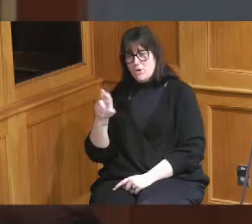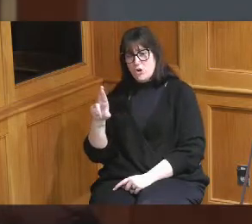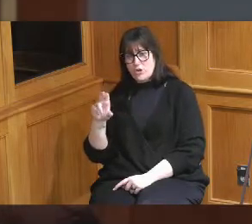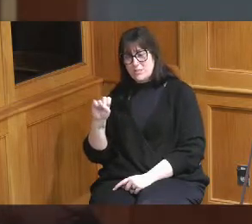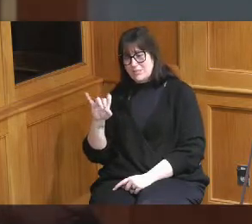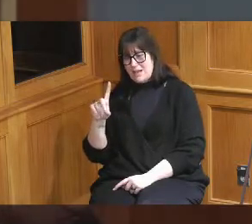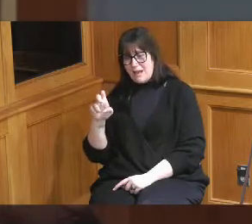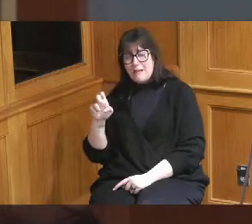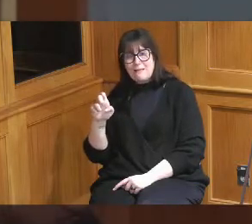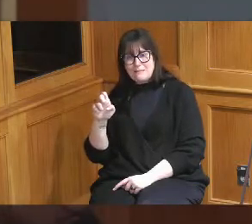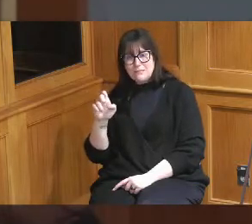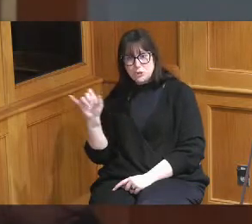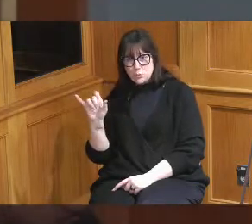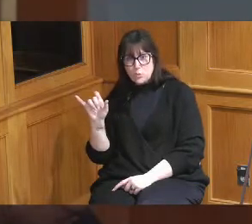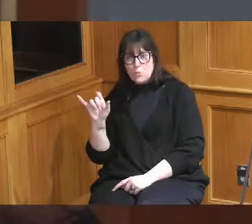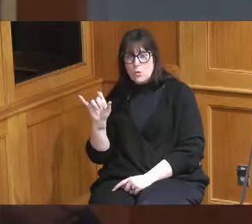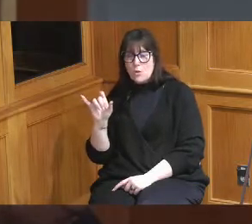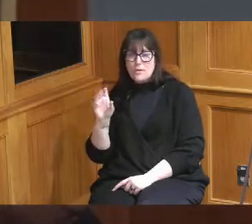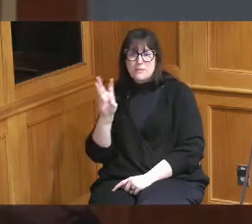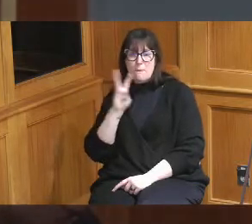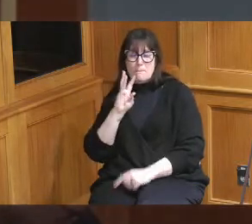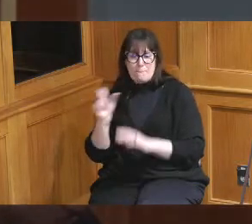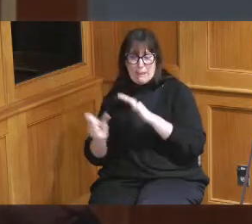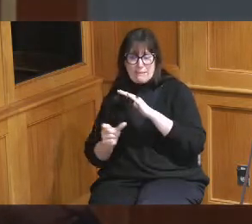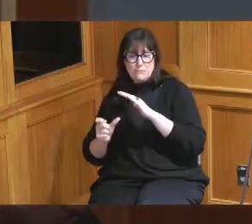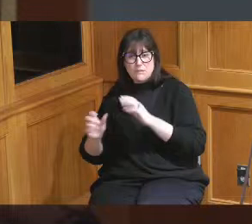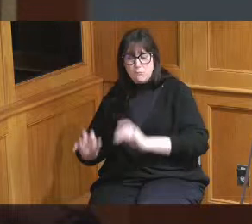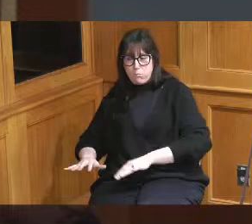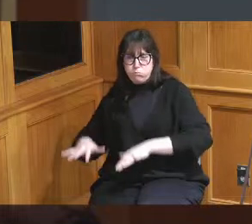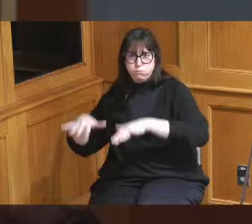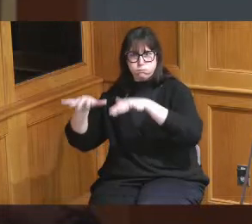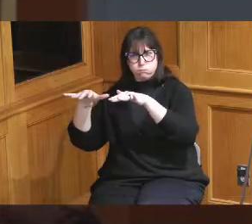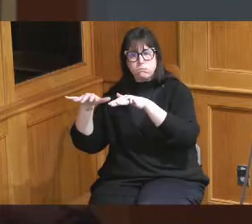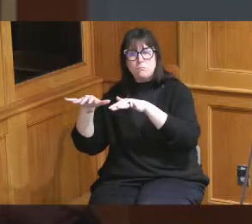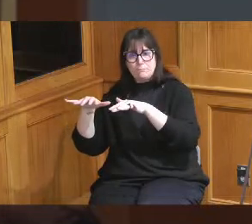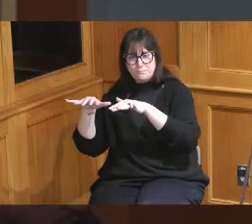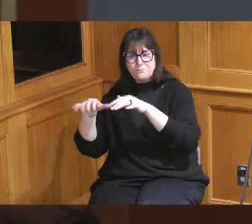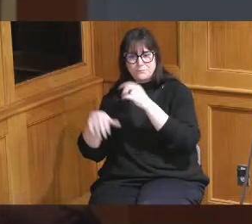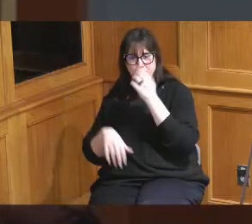in and was flooding basements and things like that and so I think again it's it's it's working with